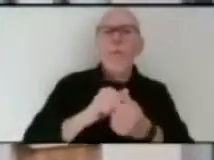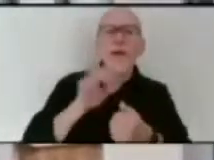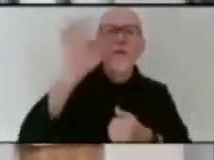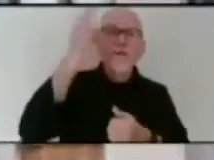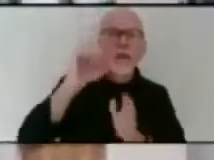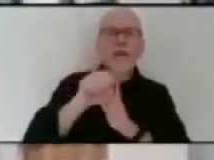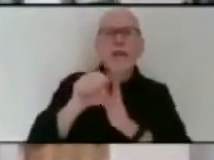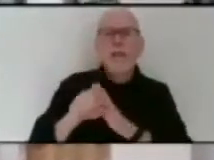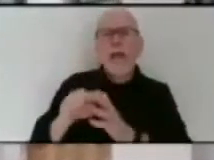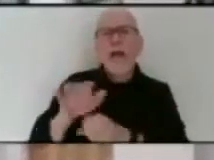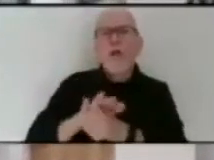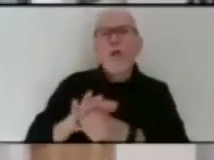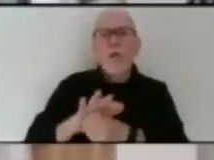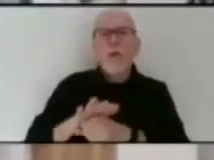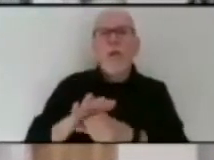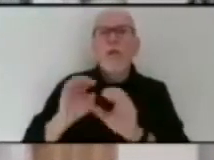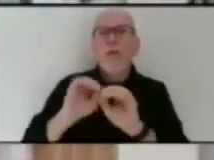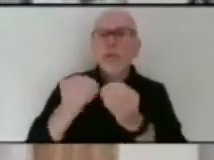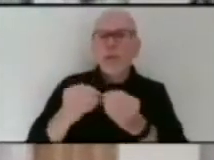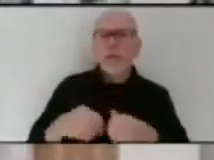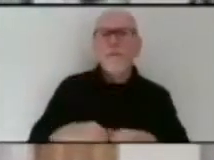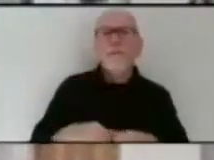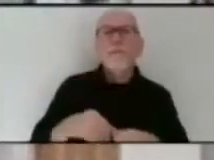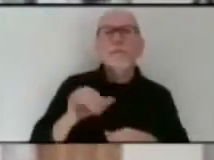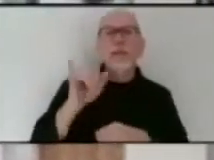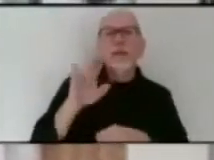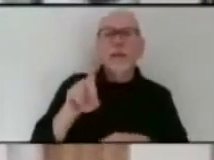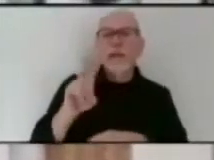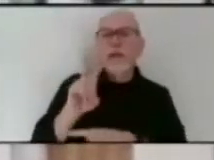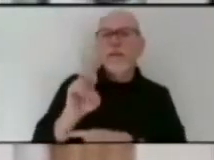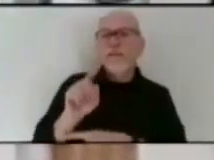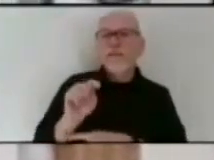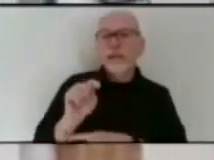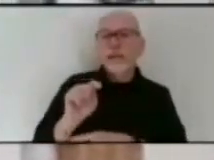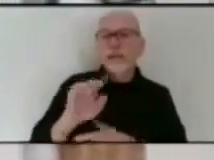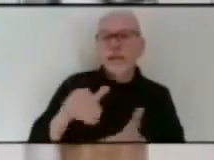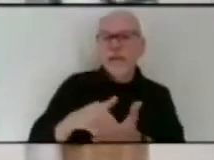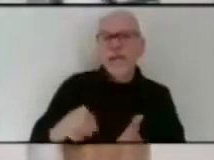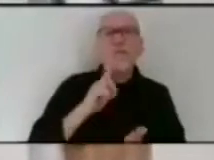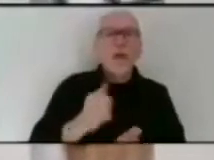organizations, the Indiana Veteran center is assisting veterans every day